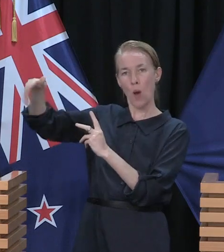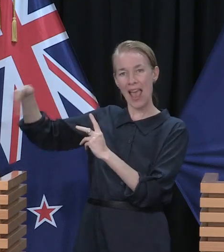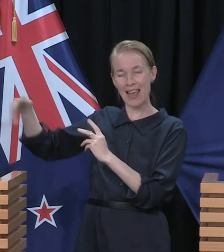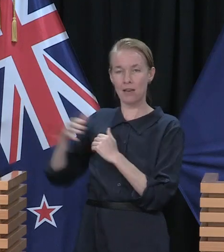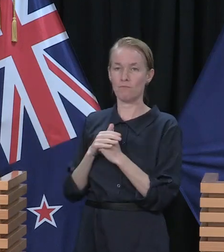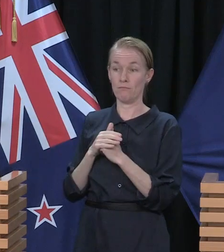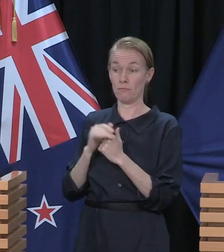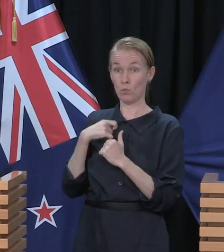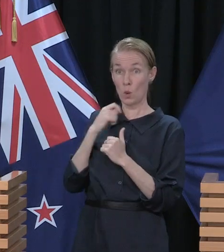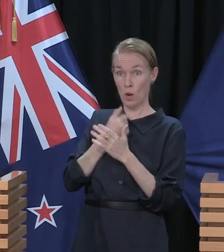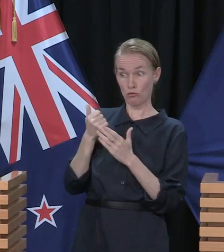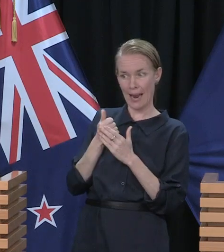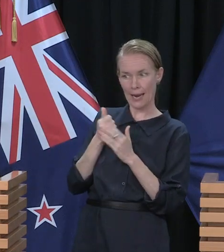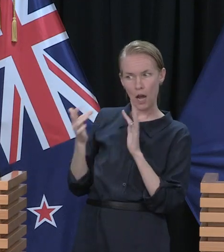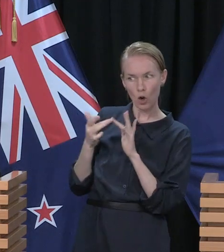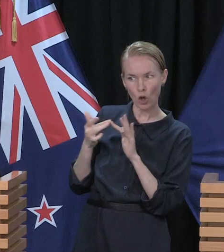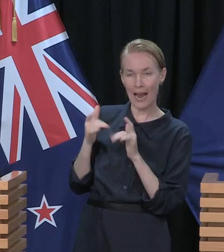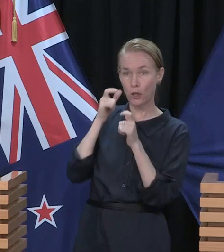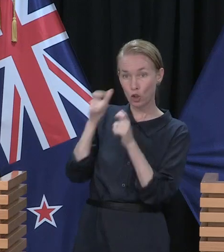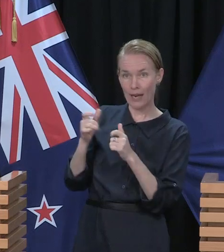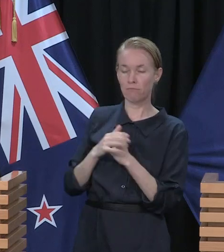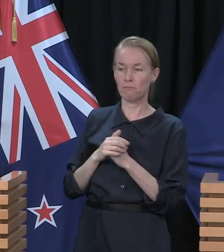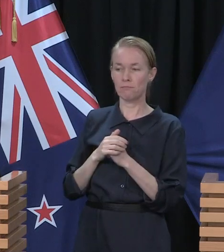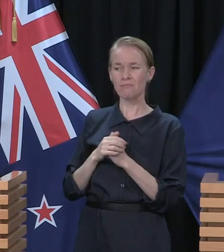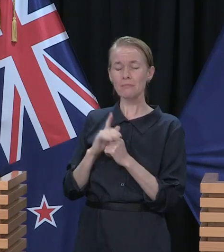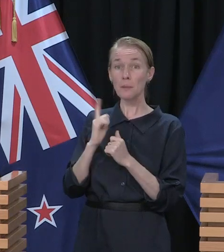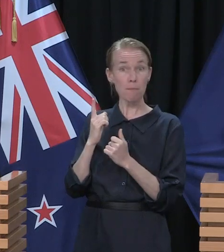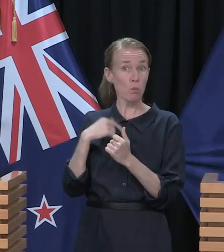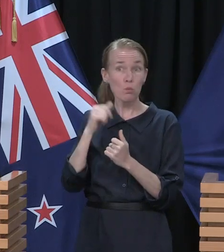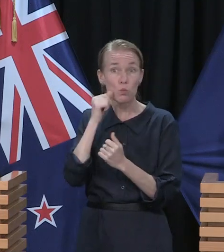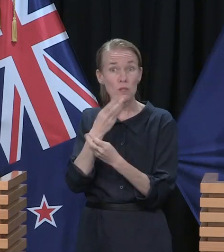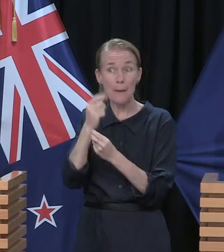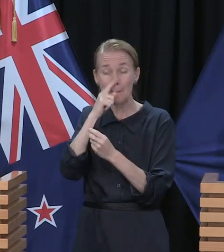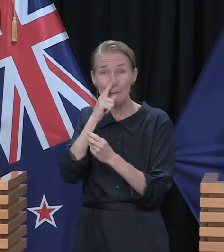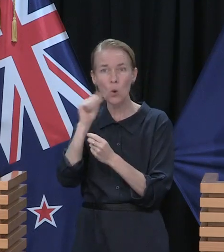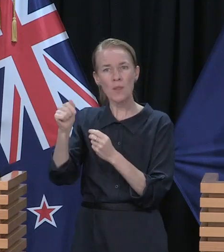supported. However, we have and want to make provision for